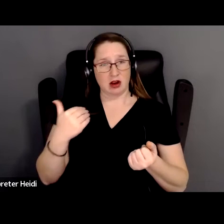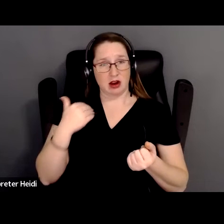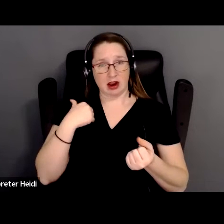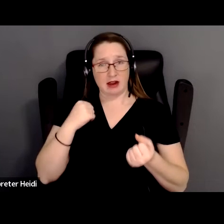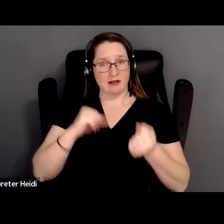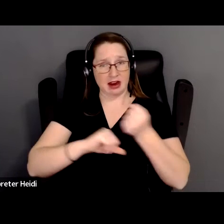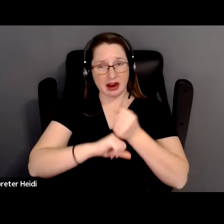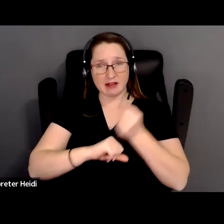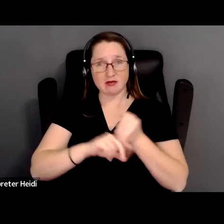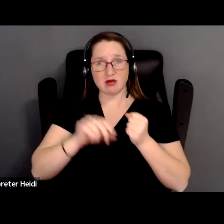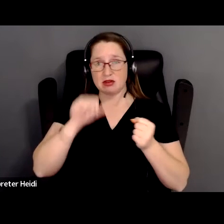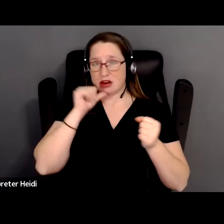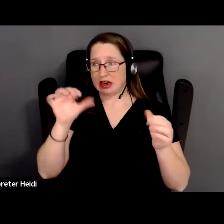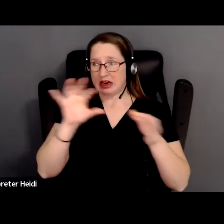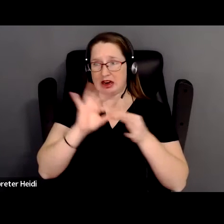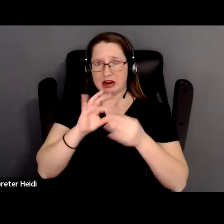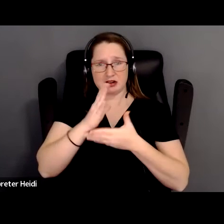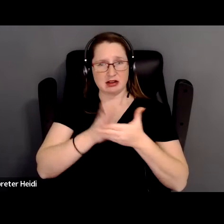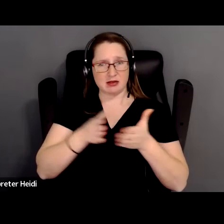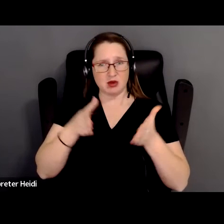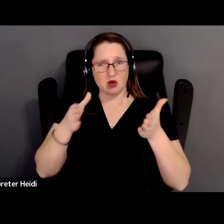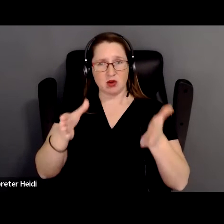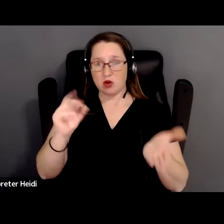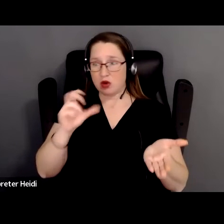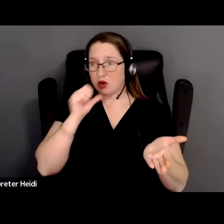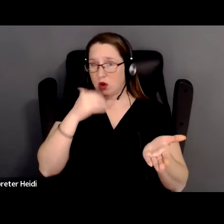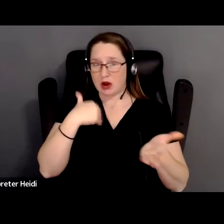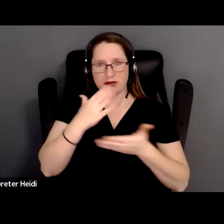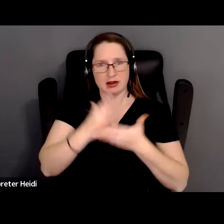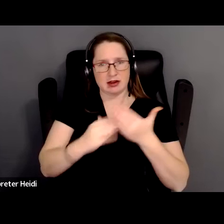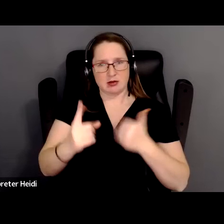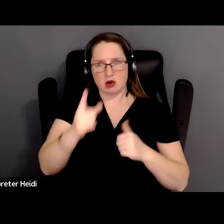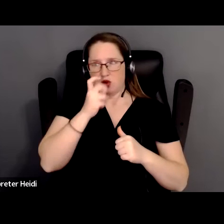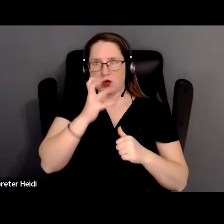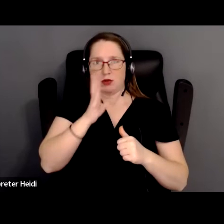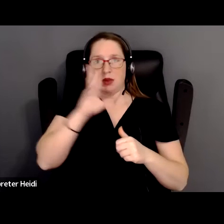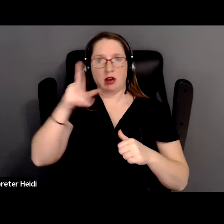you're not connected in some way, or don't have somebody that's gonna speak up and help